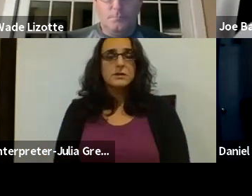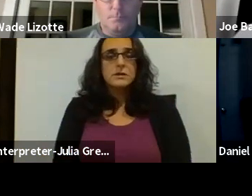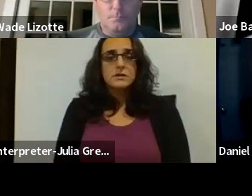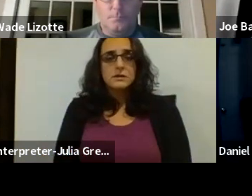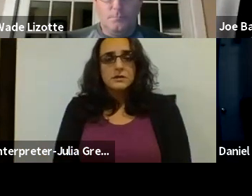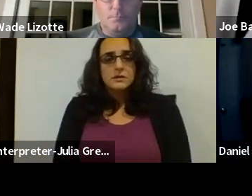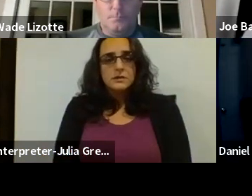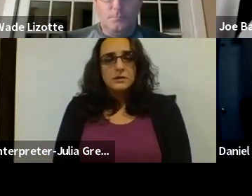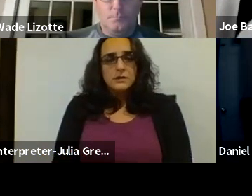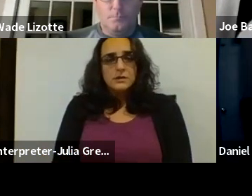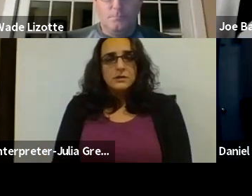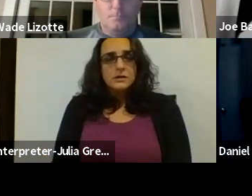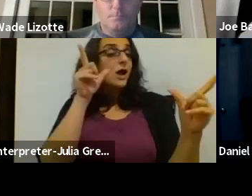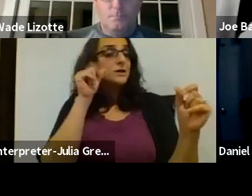Joe Baeta, Supt. : Surprise, surprise, no other topics.